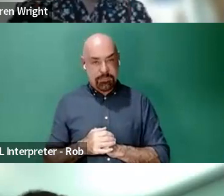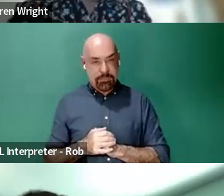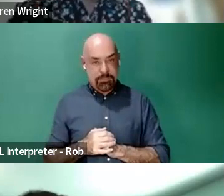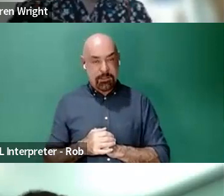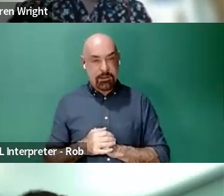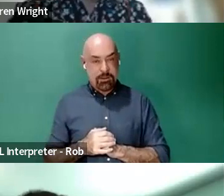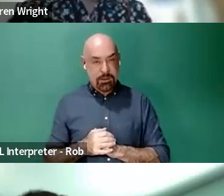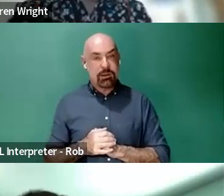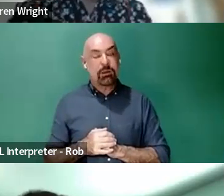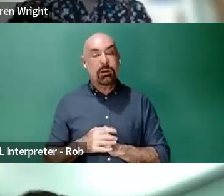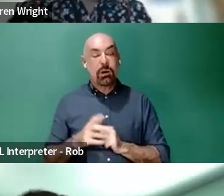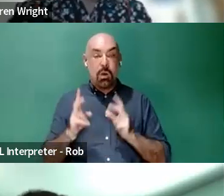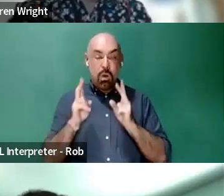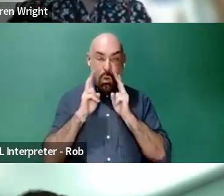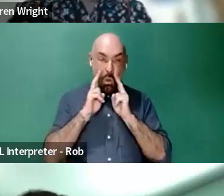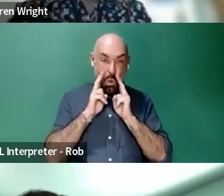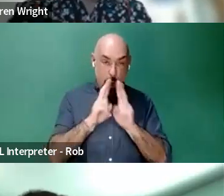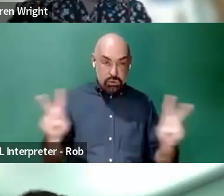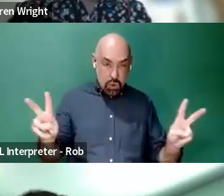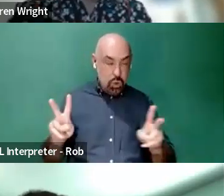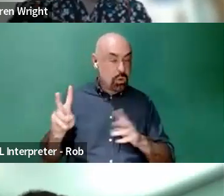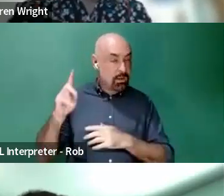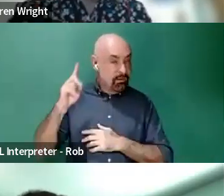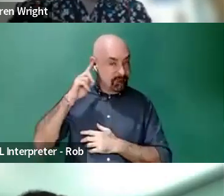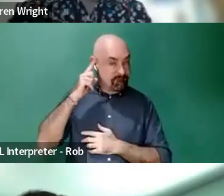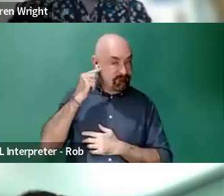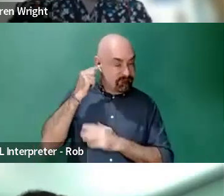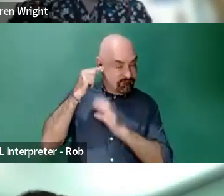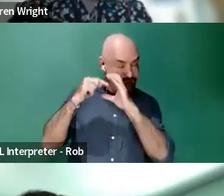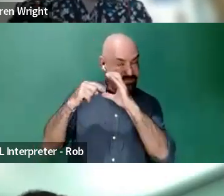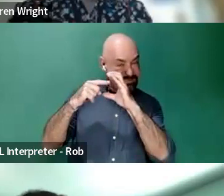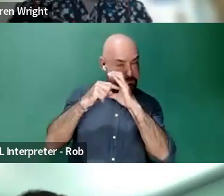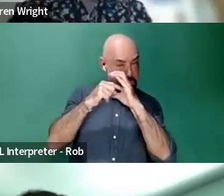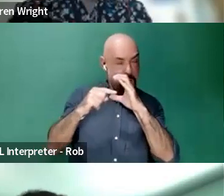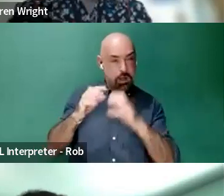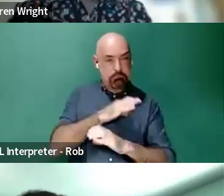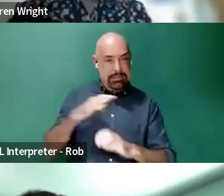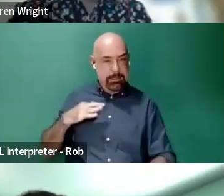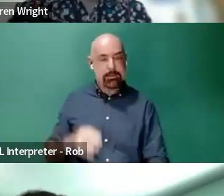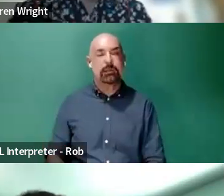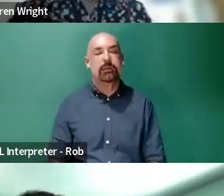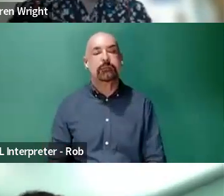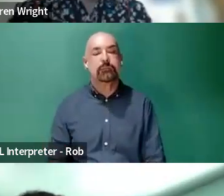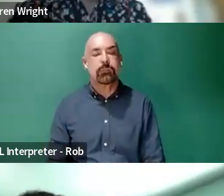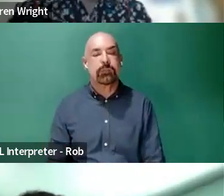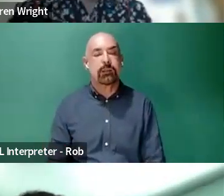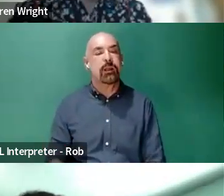Audio Vestibular Medic, sorry. That is why we've also produced a handy